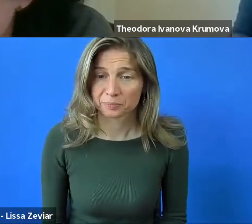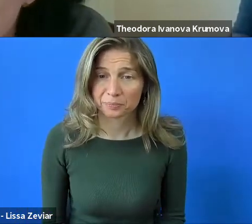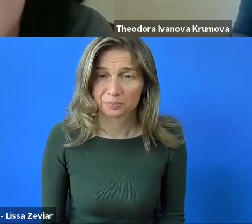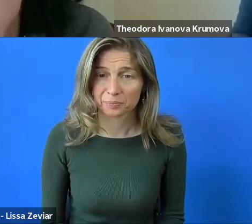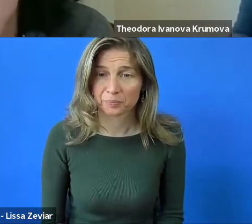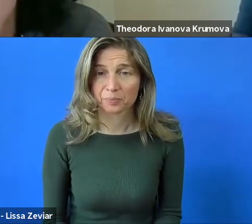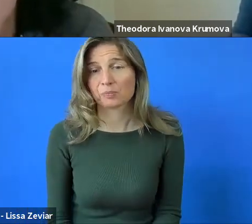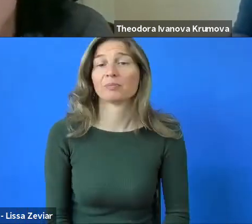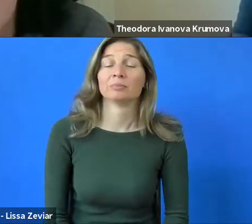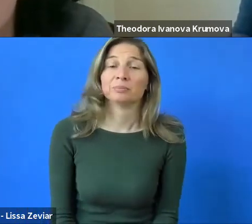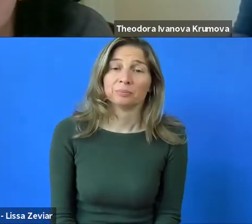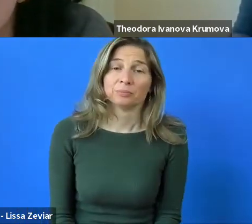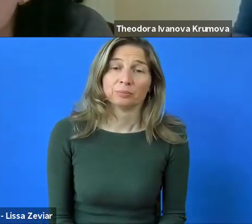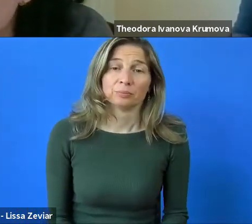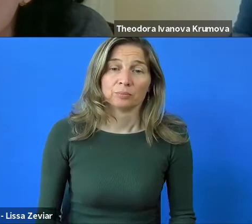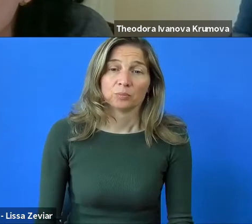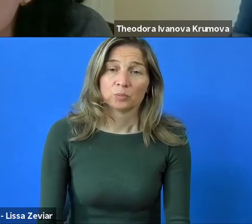It is Ciobanu vs. Moldova